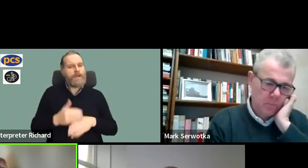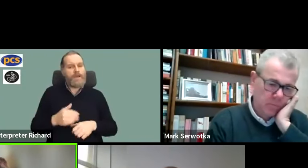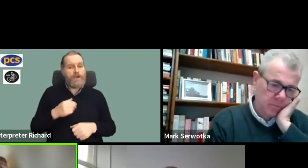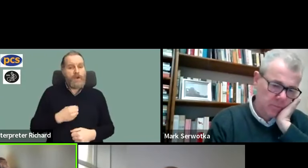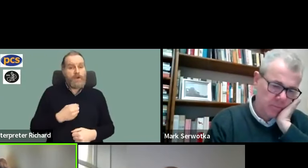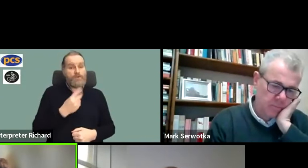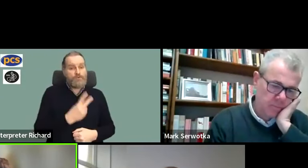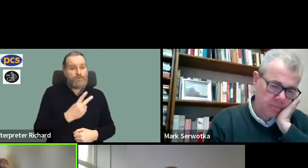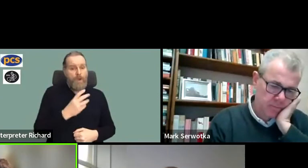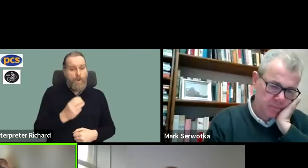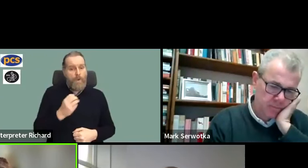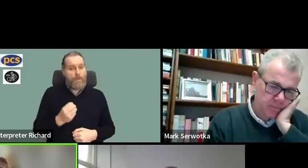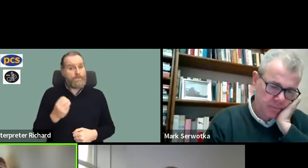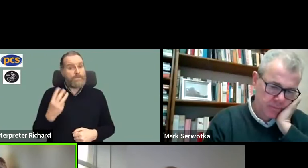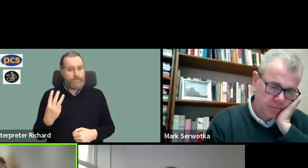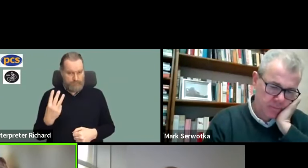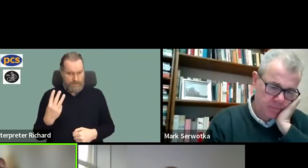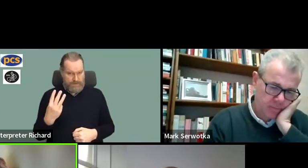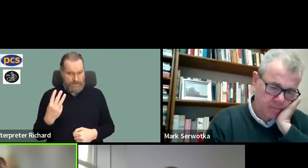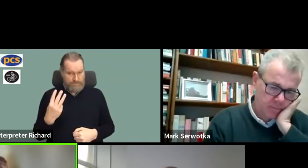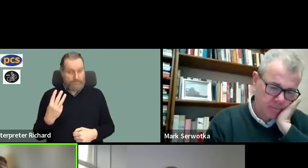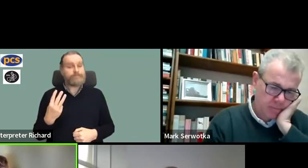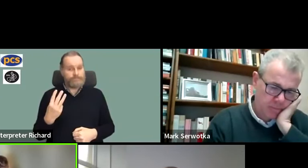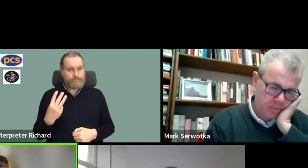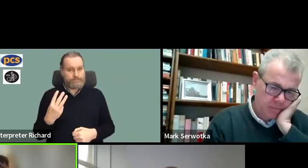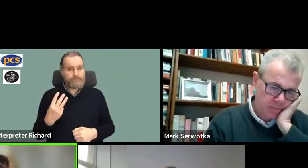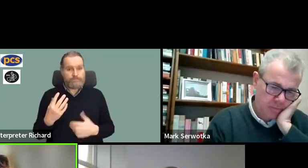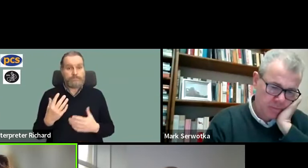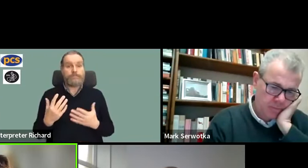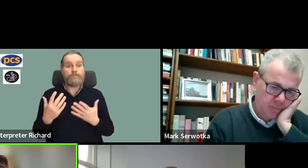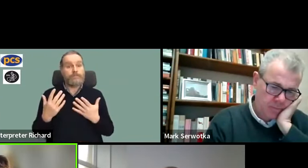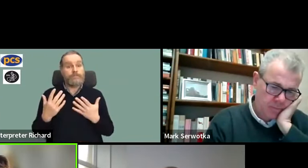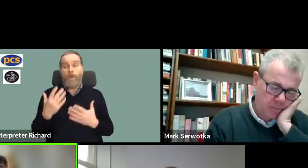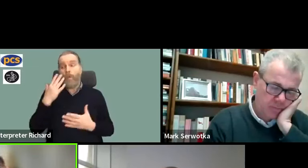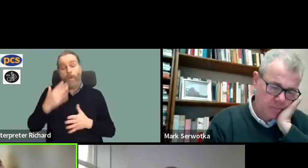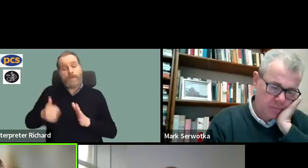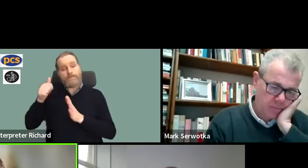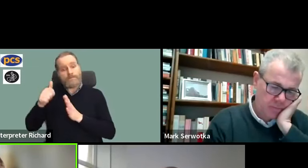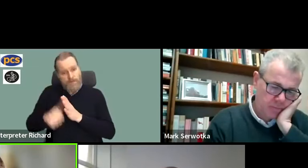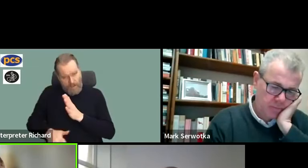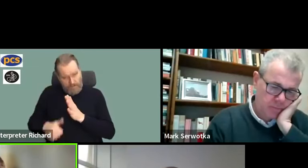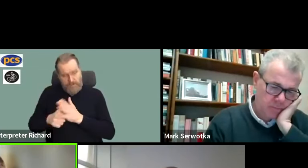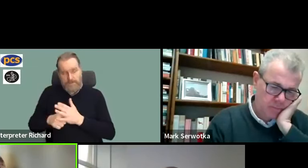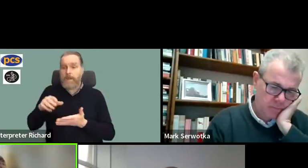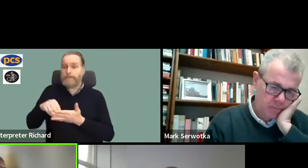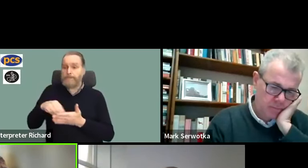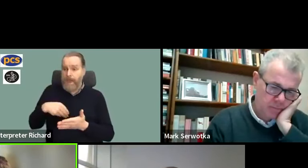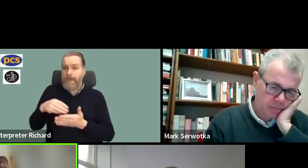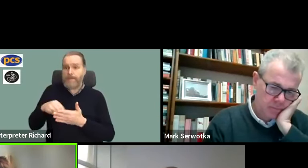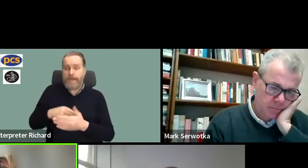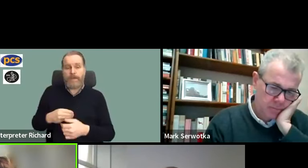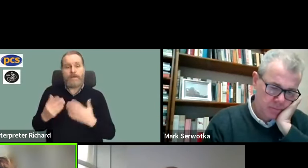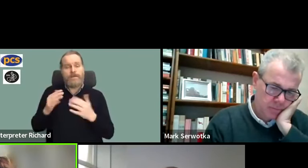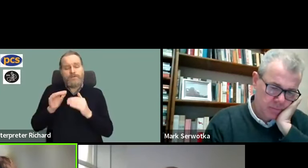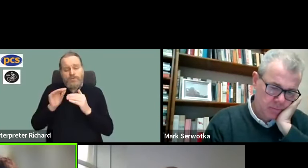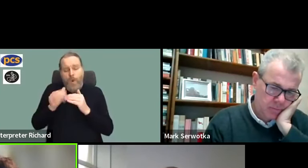the same year, 2,003 , and , and she worked out and she worked out. Our salary was just over £10 per salary was just over £10 per hour when we started , now